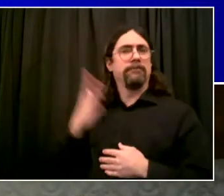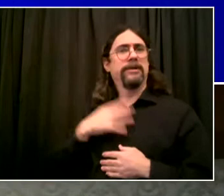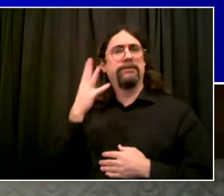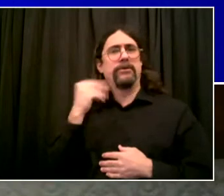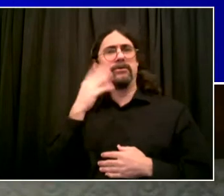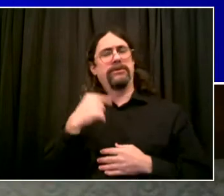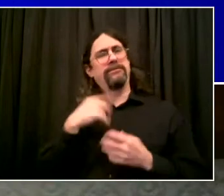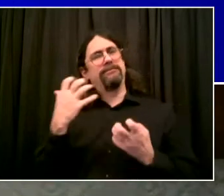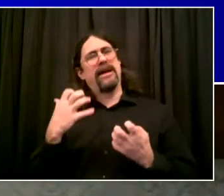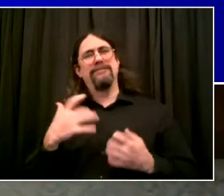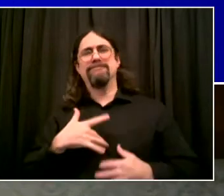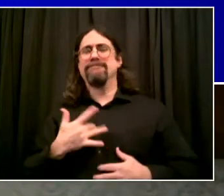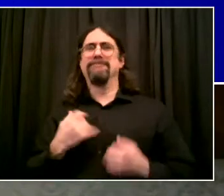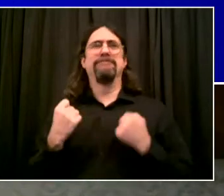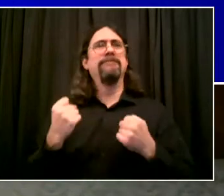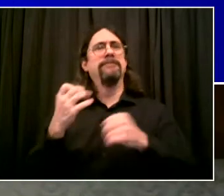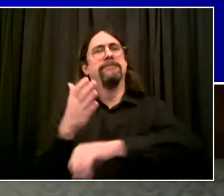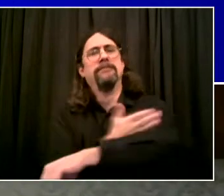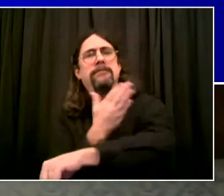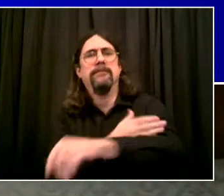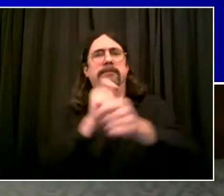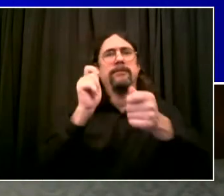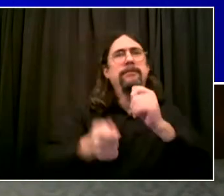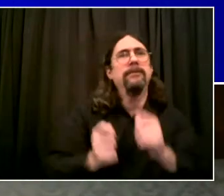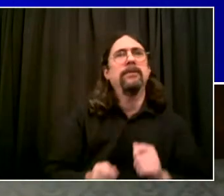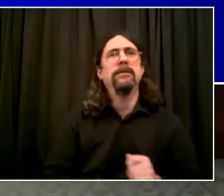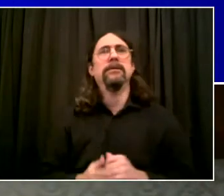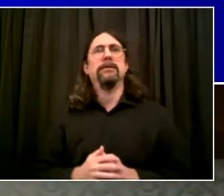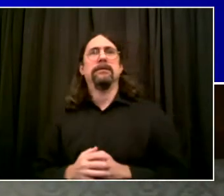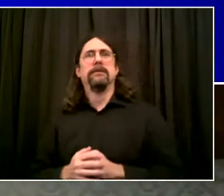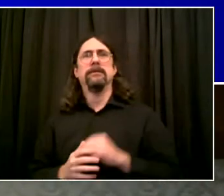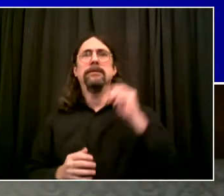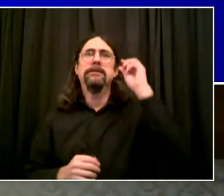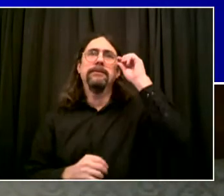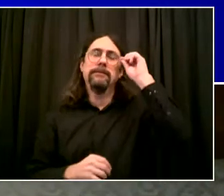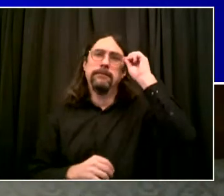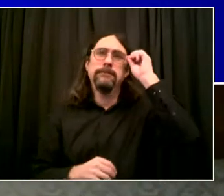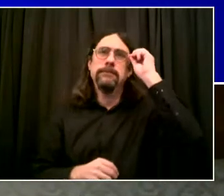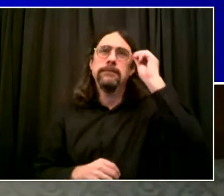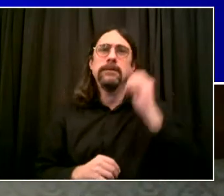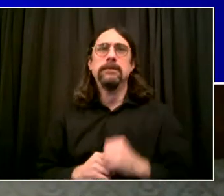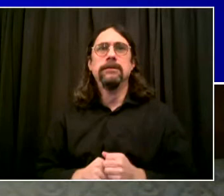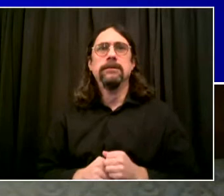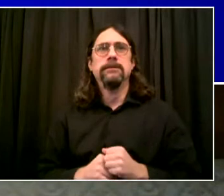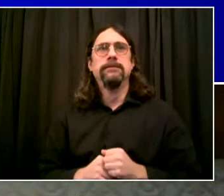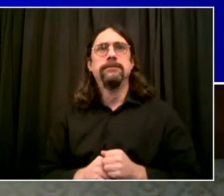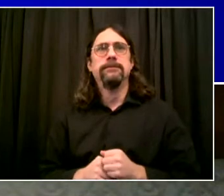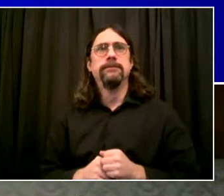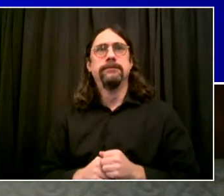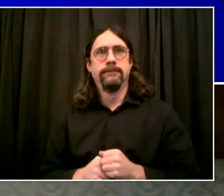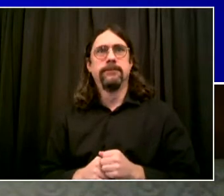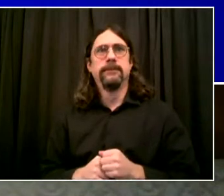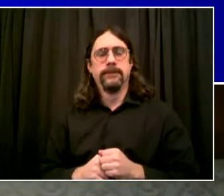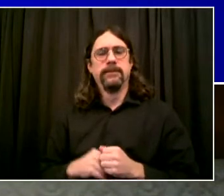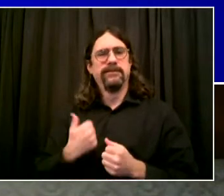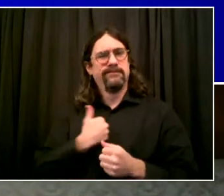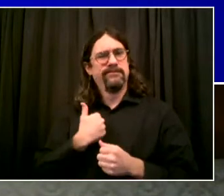GOAL WAS TO CHANGE IT ON THE INSIDDE. SOMETITIMES I WOULD WEAR A BULLET PROOF VEST , POLICING